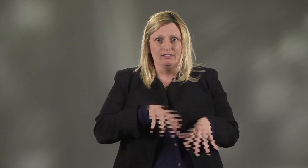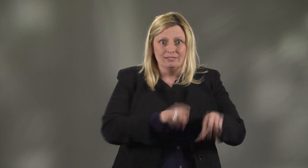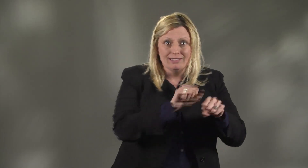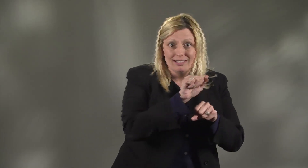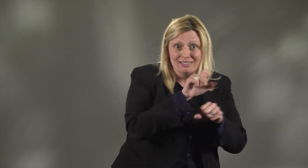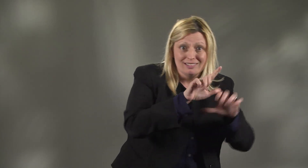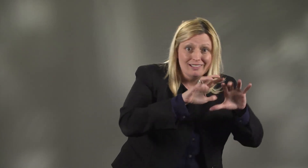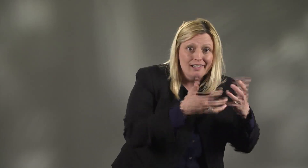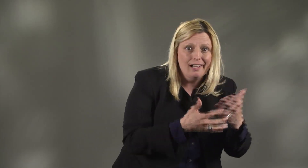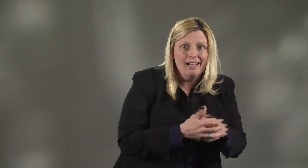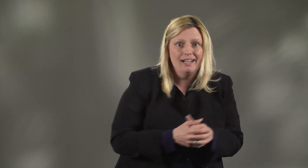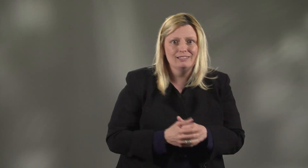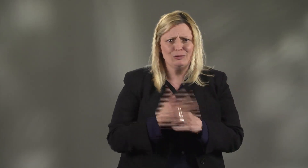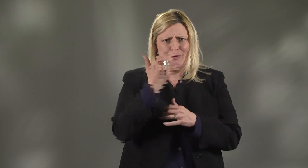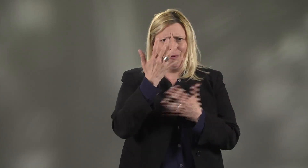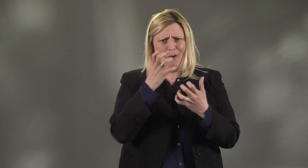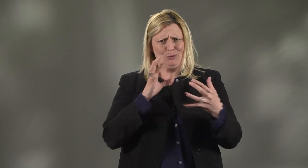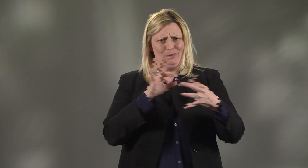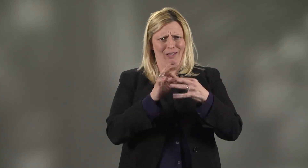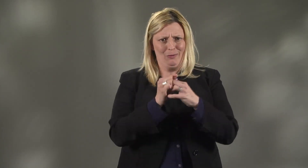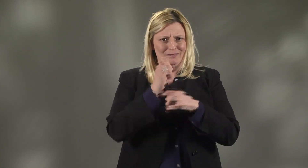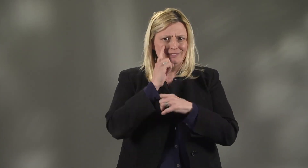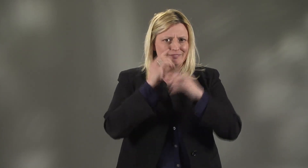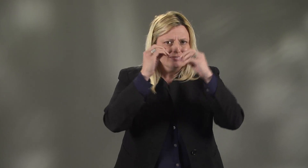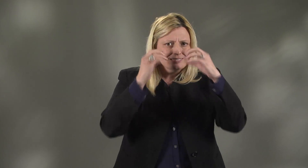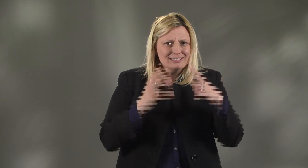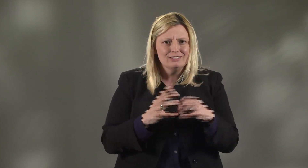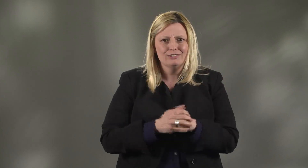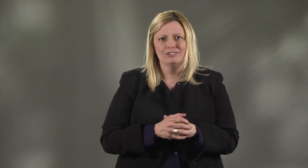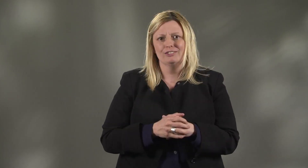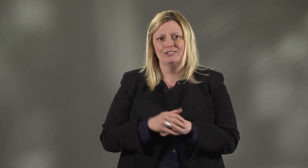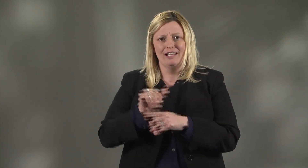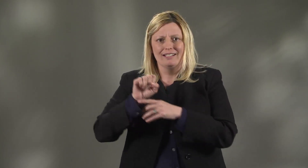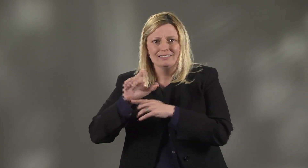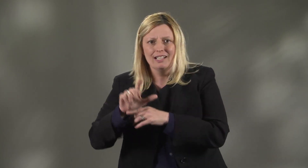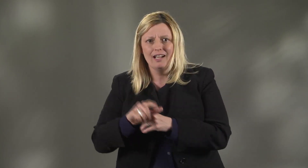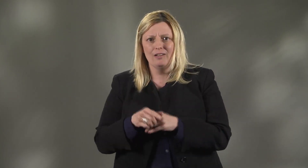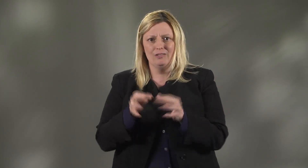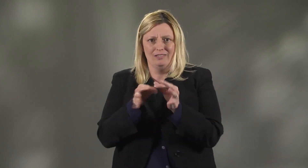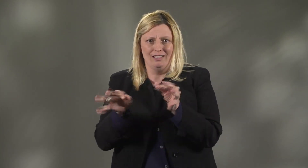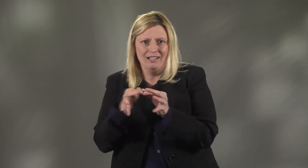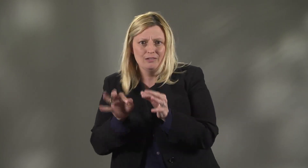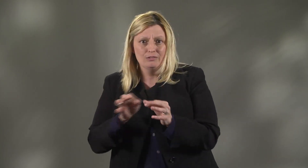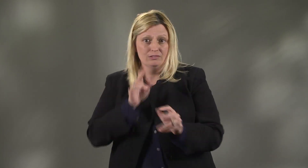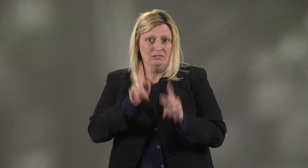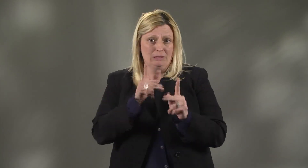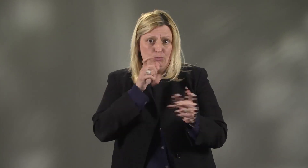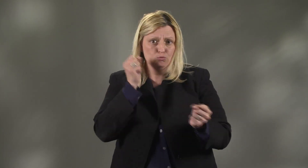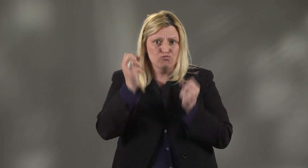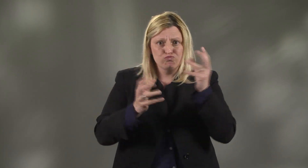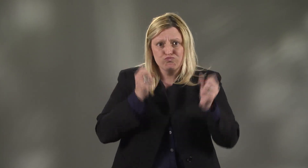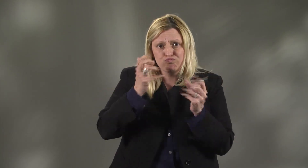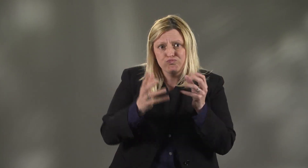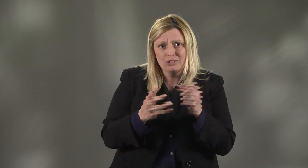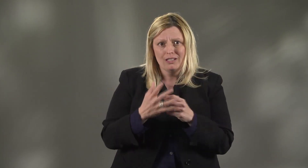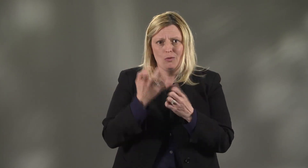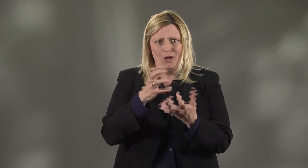I found myself in ASL classes because of the need to connect with the deaf teacher, ASL, the language,